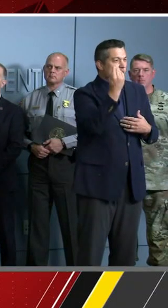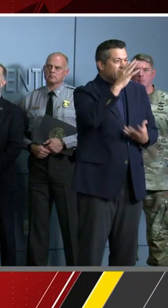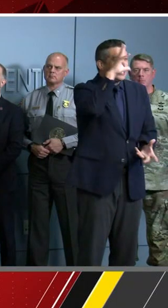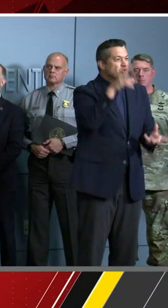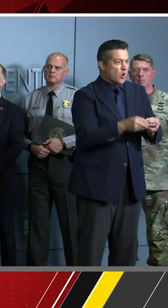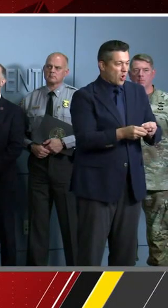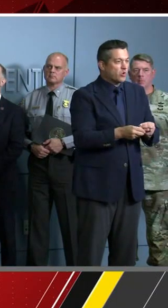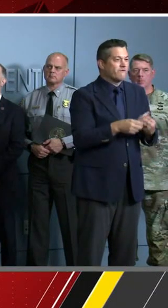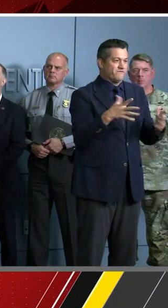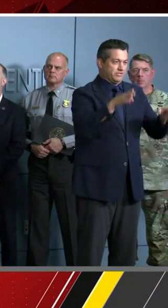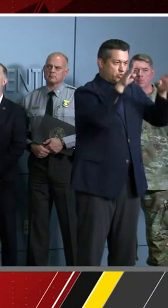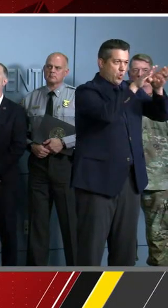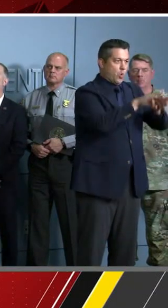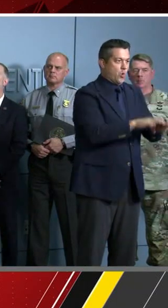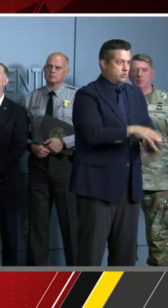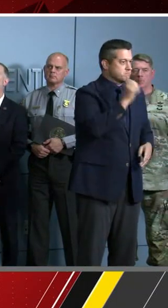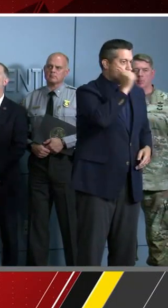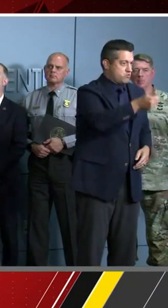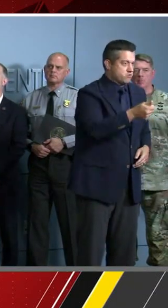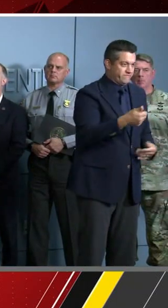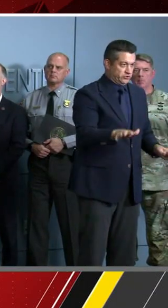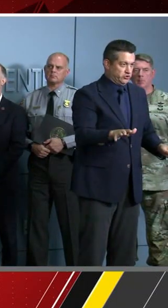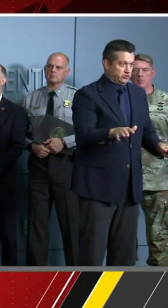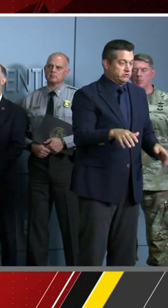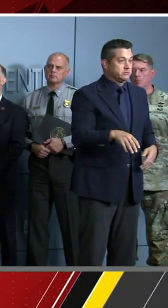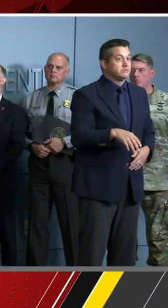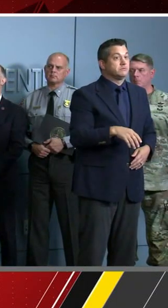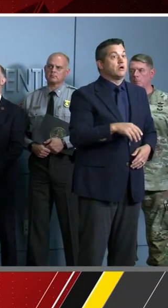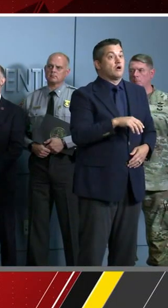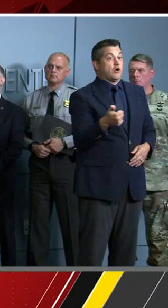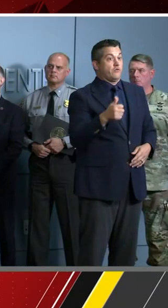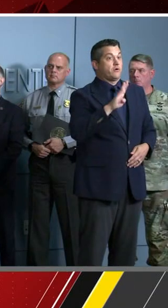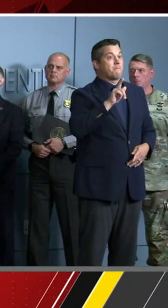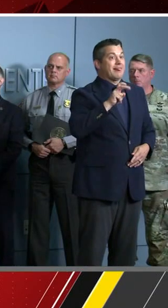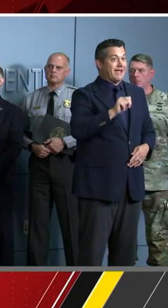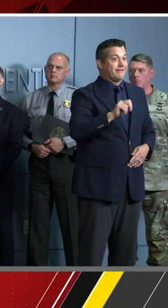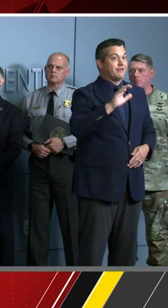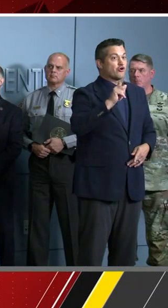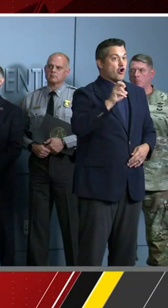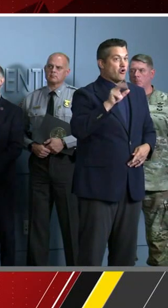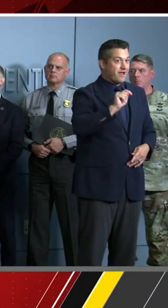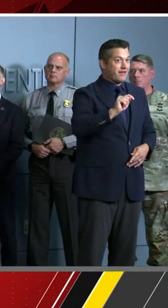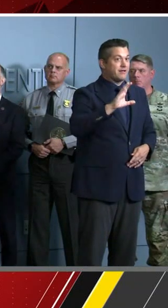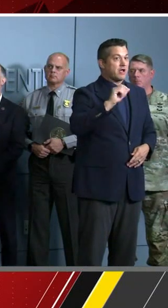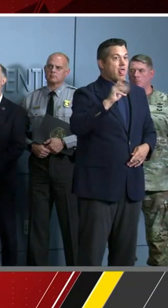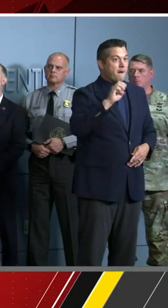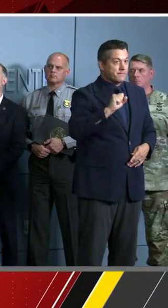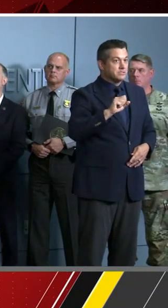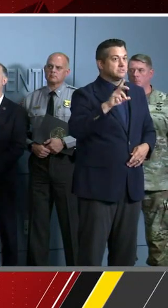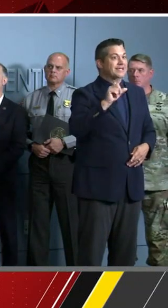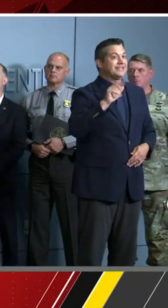systems have already closed for